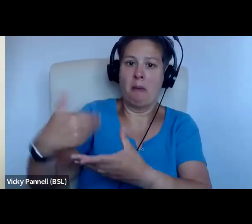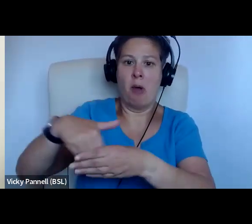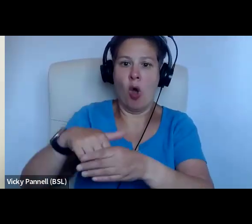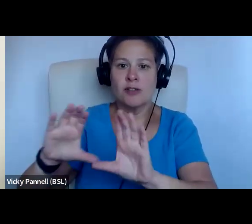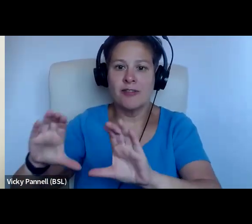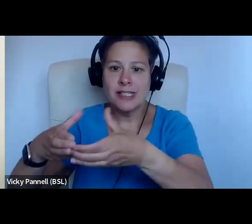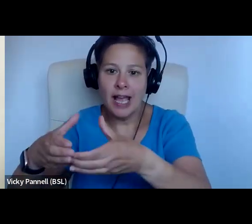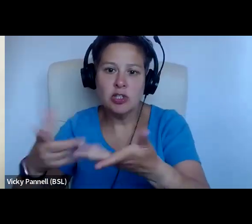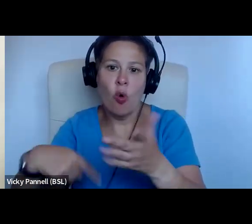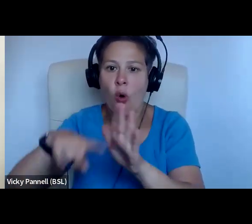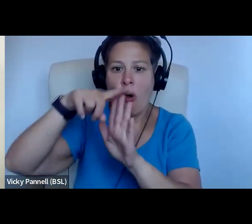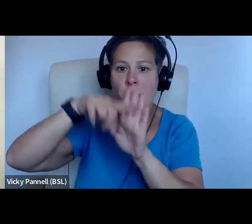that I could use for the purpose of networking.